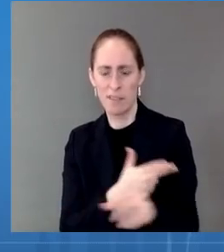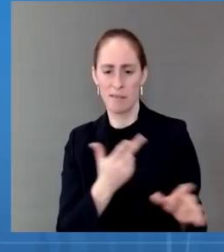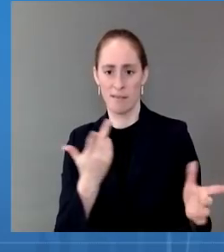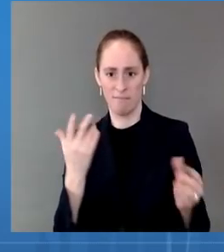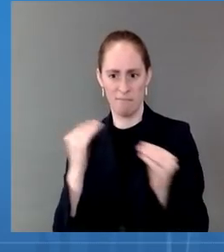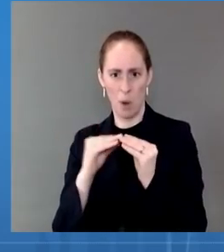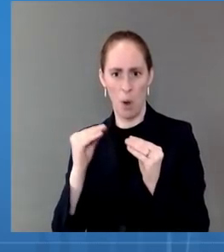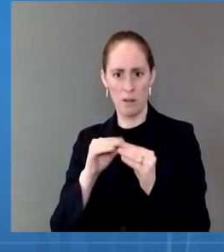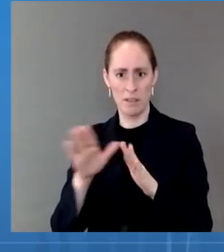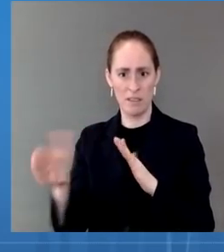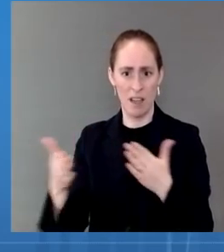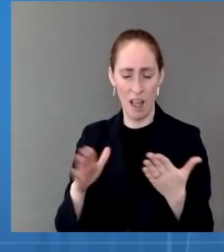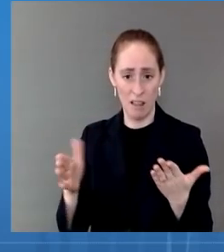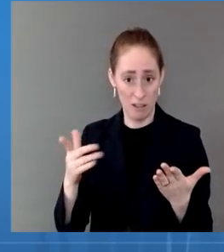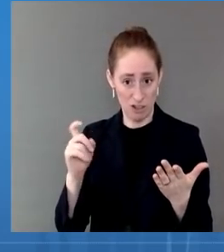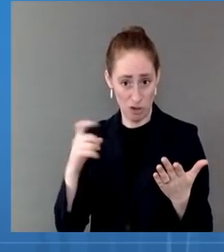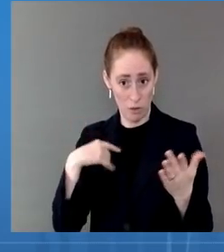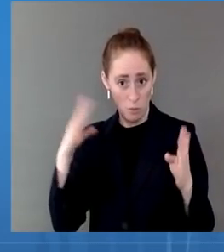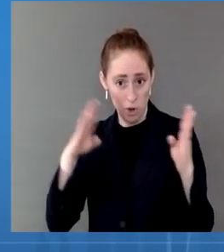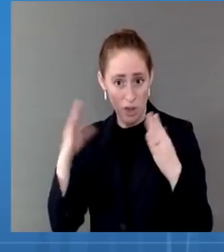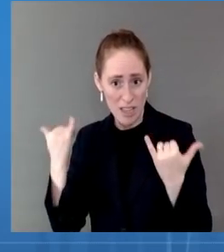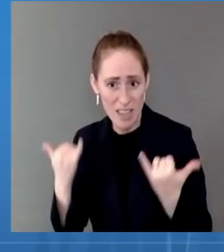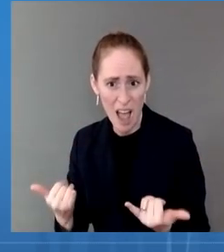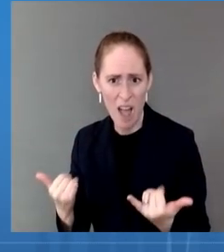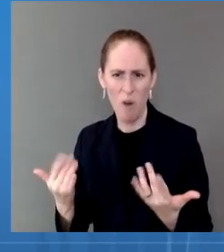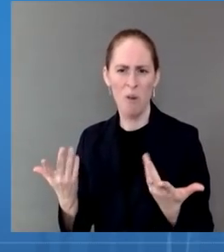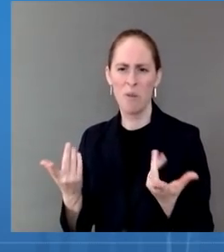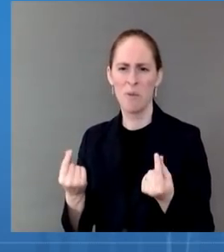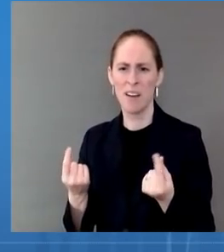Mr. Zients: Start, Dr Murthy, do you want to talk about the AstraZeneca monoclonal?